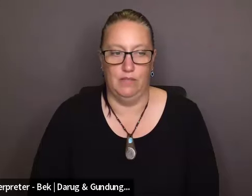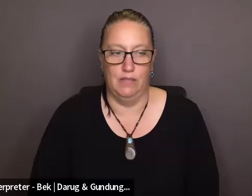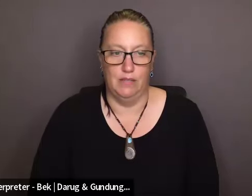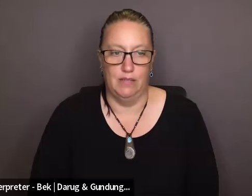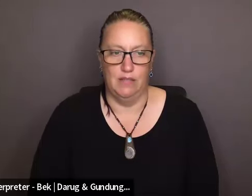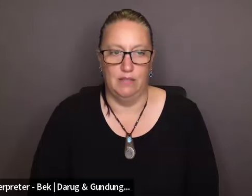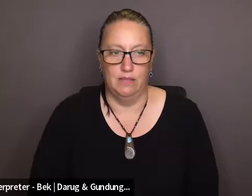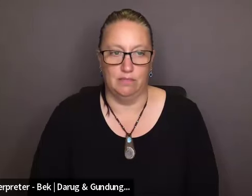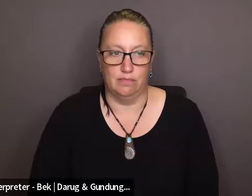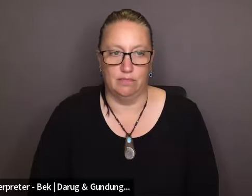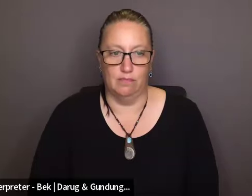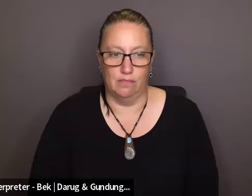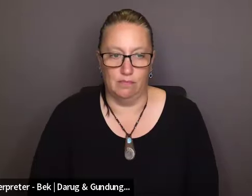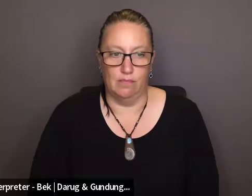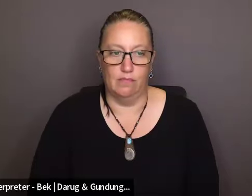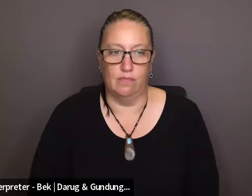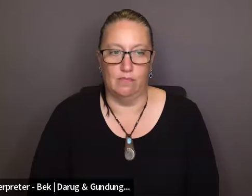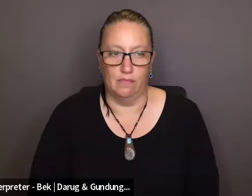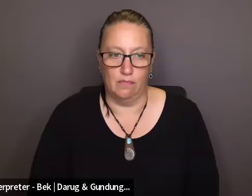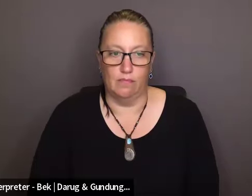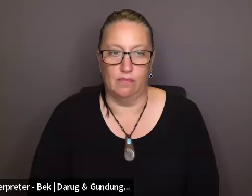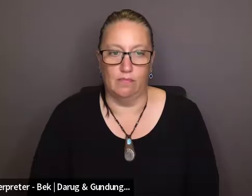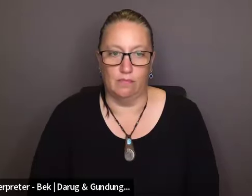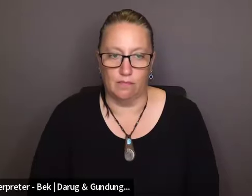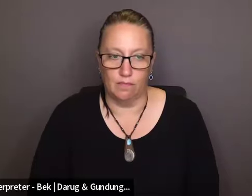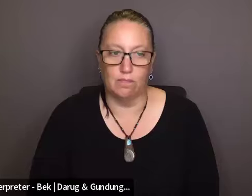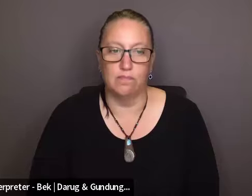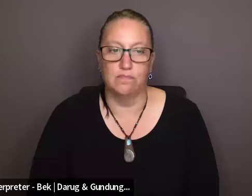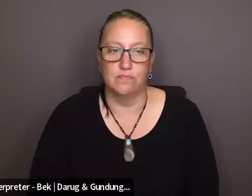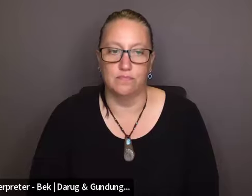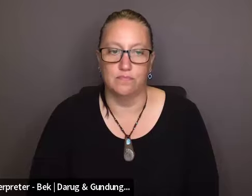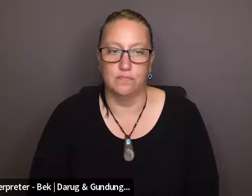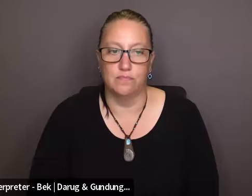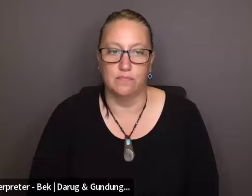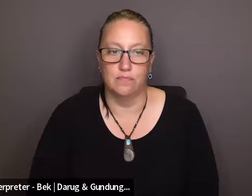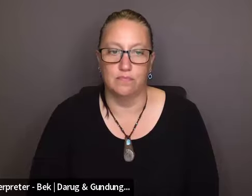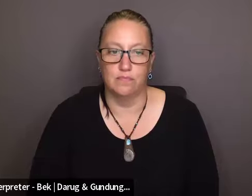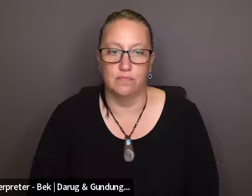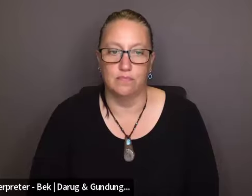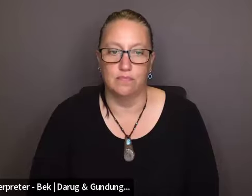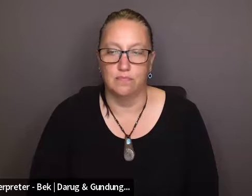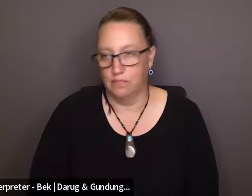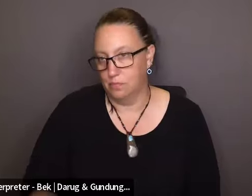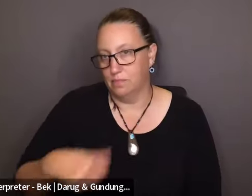again. We did go over that fairly quickly, but that helps to illustrate the question